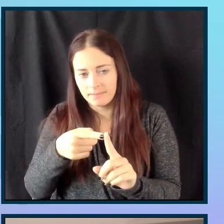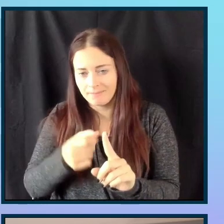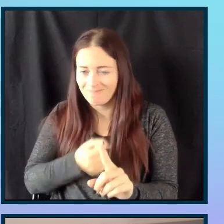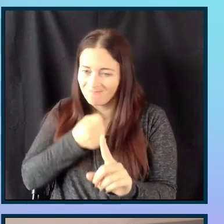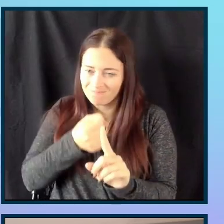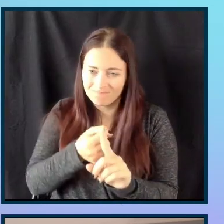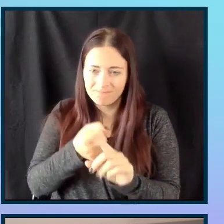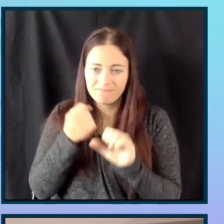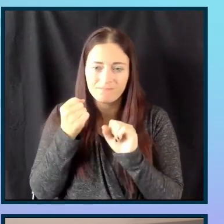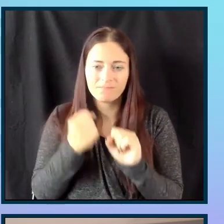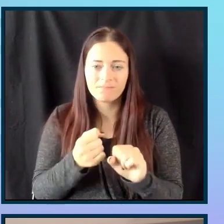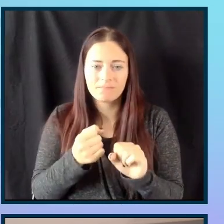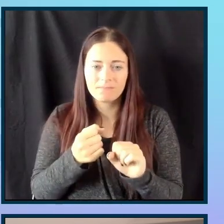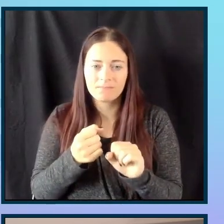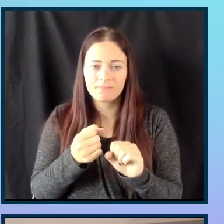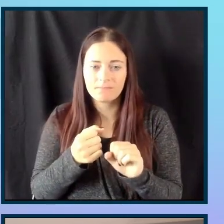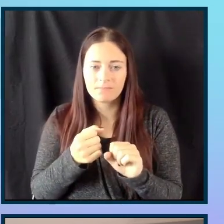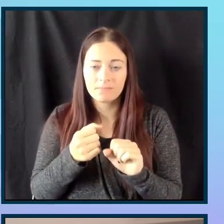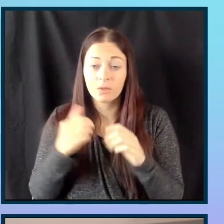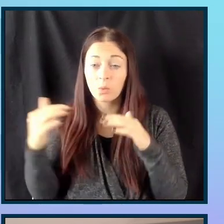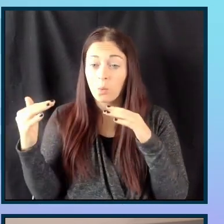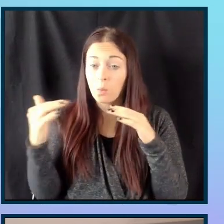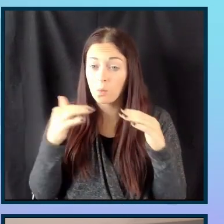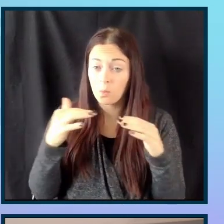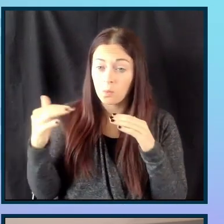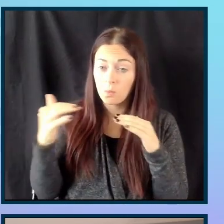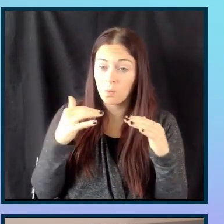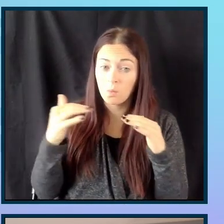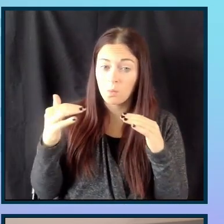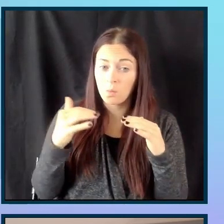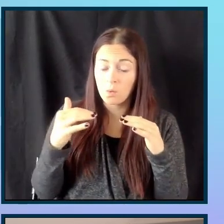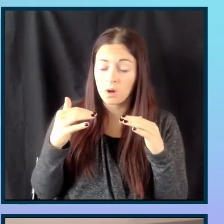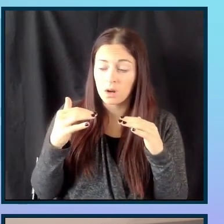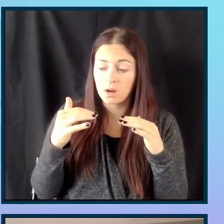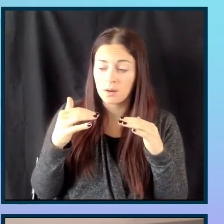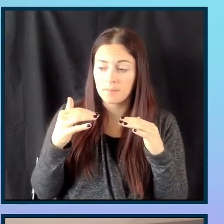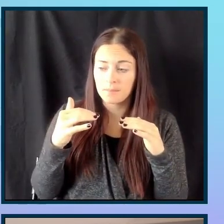War is one of the most vulnerable suffered the most.